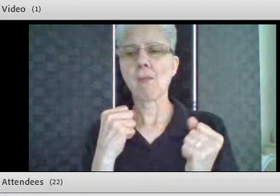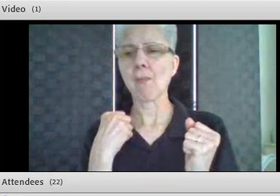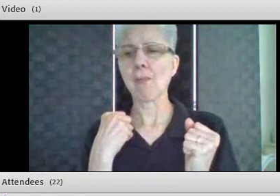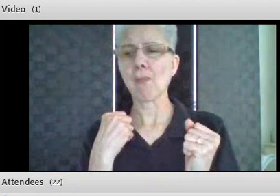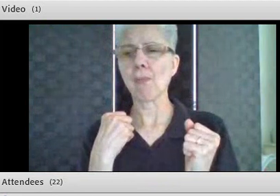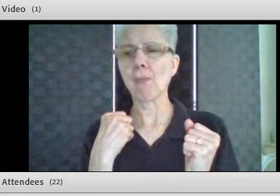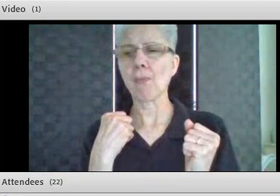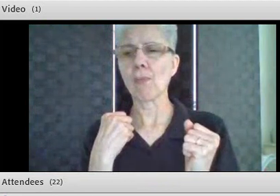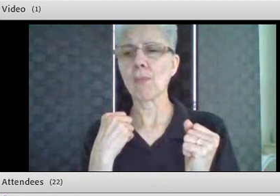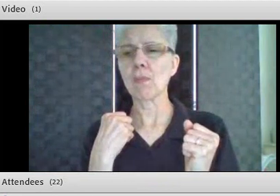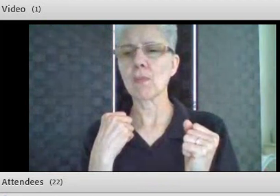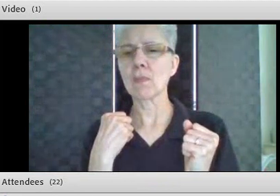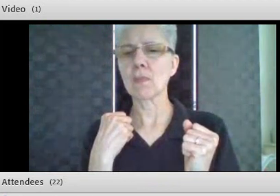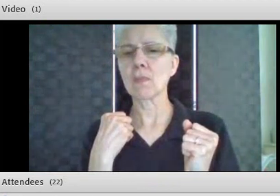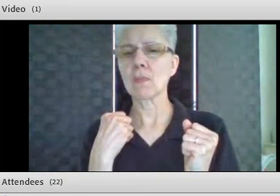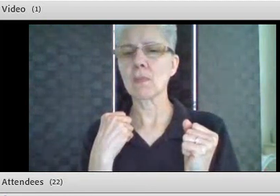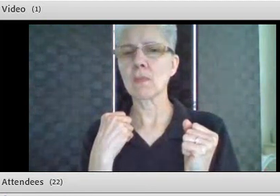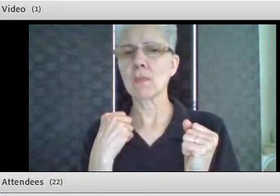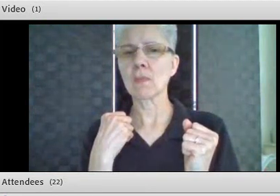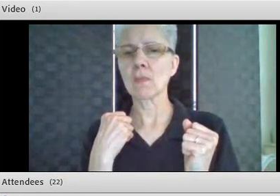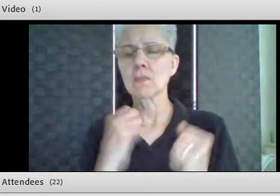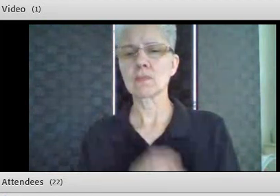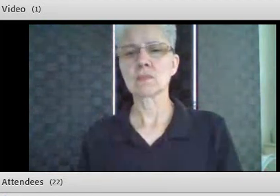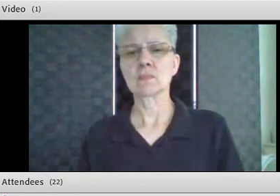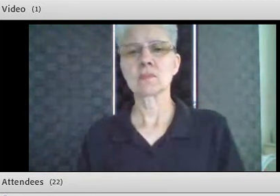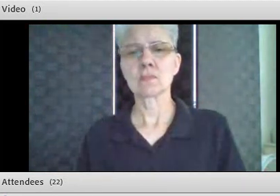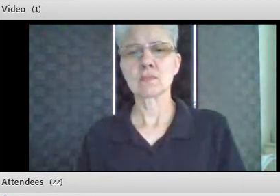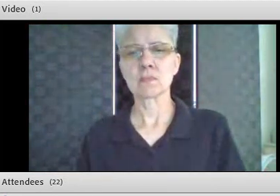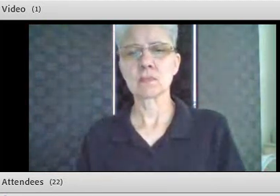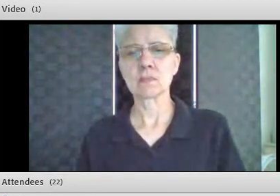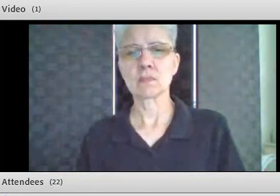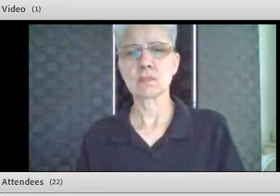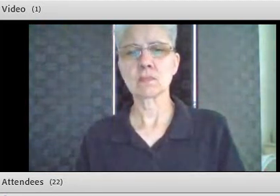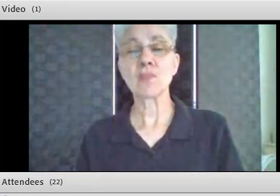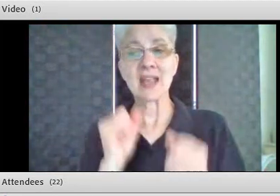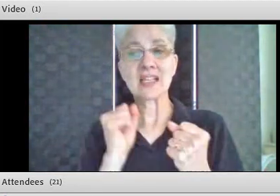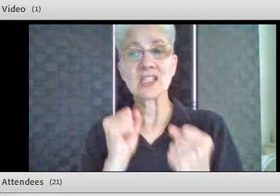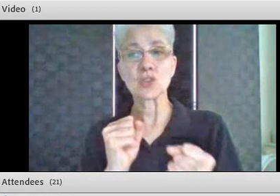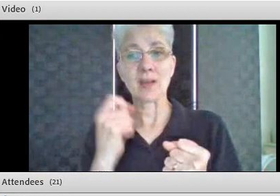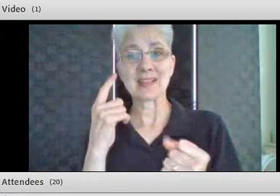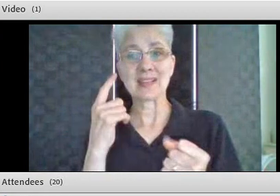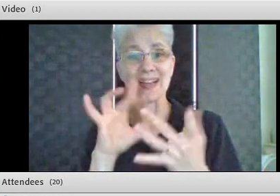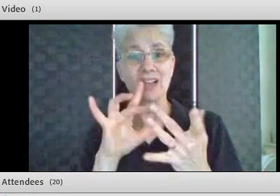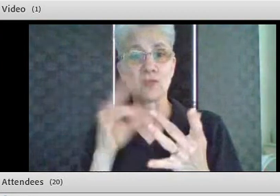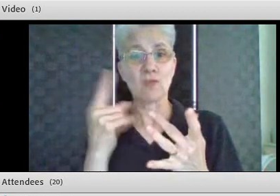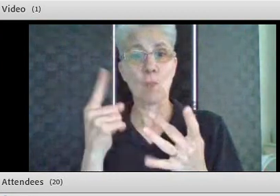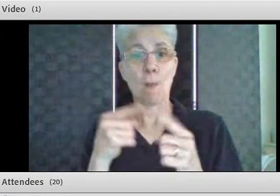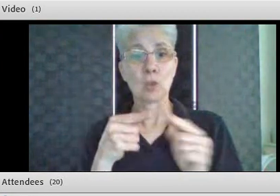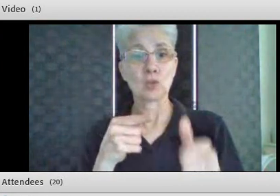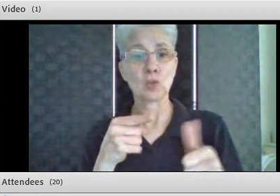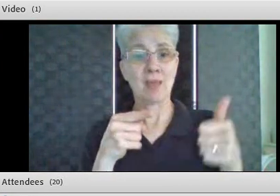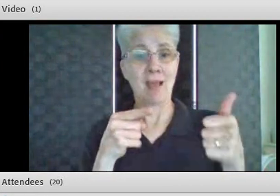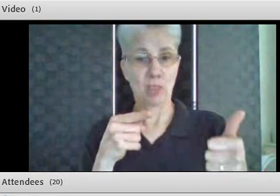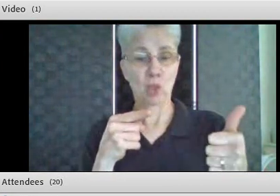and, you know, it -- Science has shown that musicians' brains really do work differently,